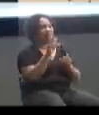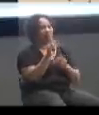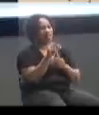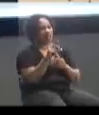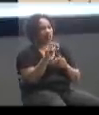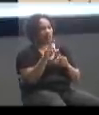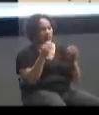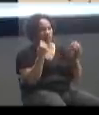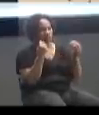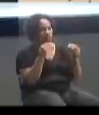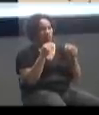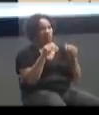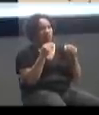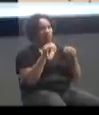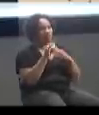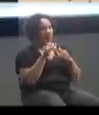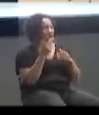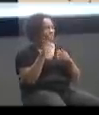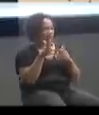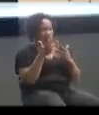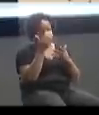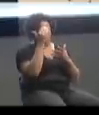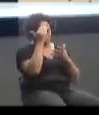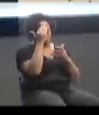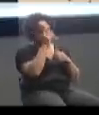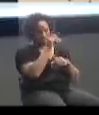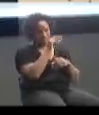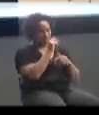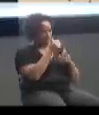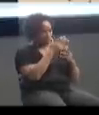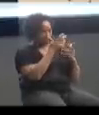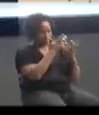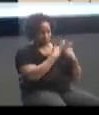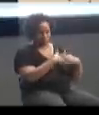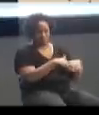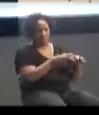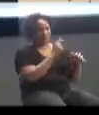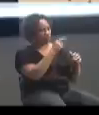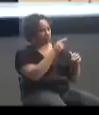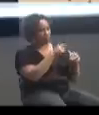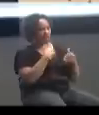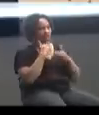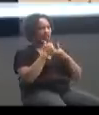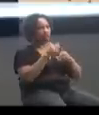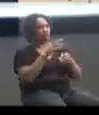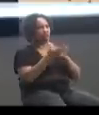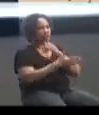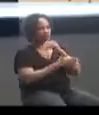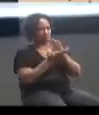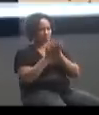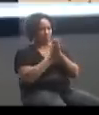VENDORS WHO HAVE SUSTAINABILITY ALREADY EMBEDDED IN THEIR DNA TO WORK WITH THE GOVERNMENT TO HELP US TRANSITION OUR GOVERNMENT TO